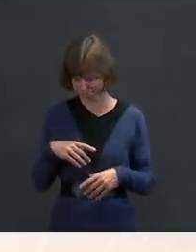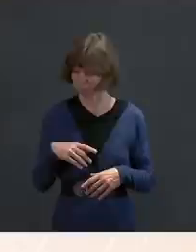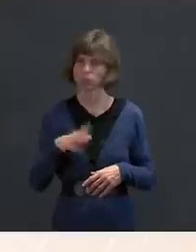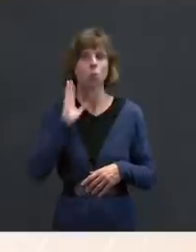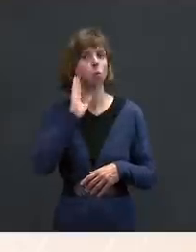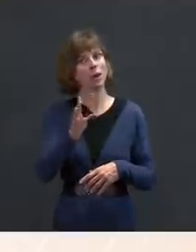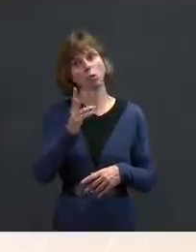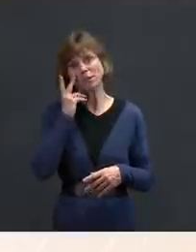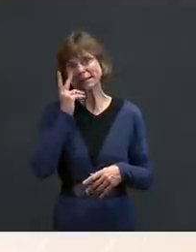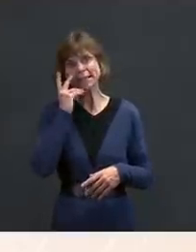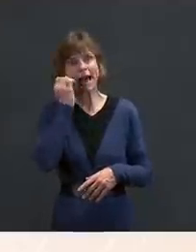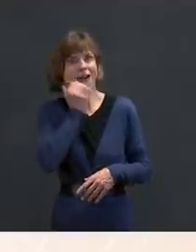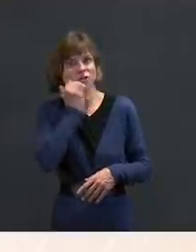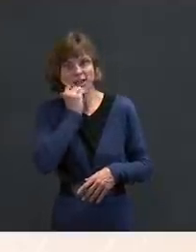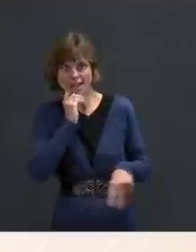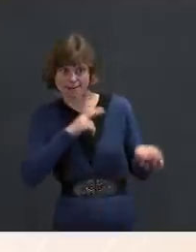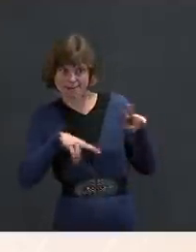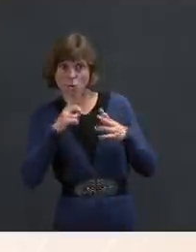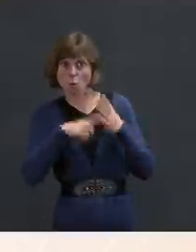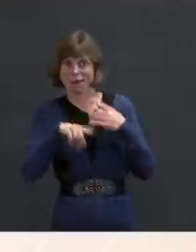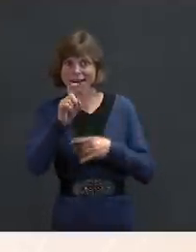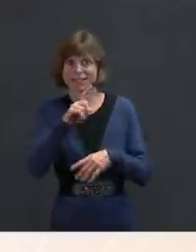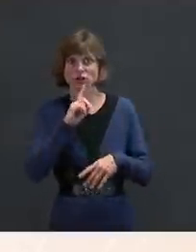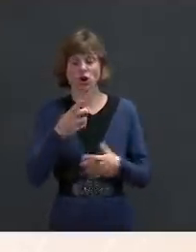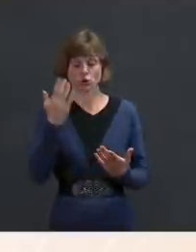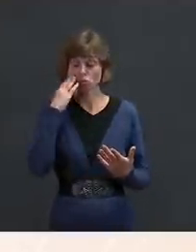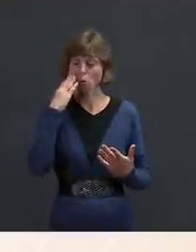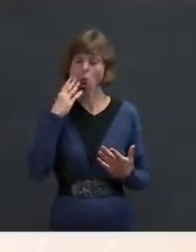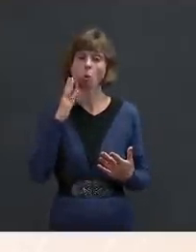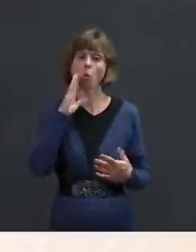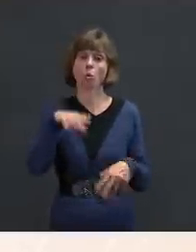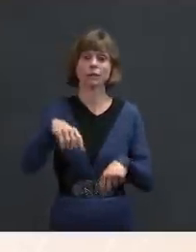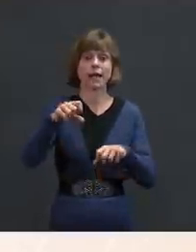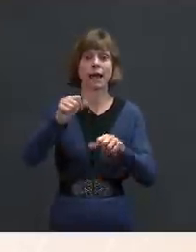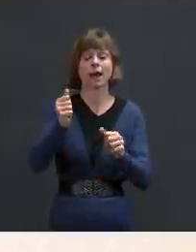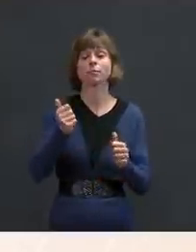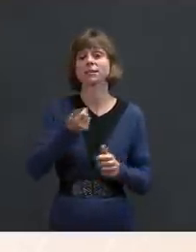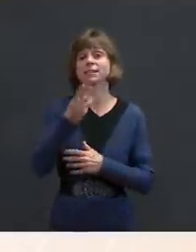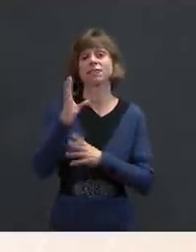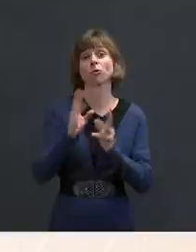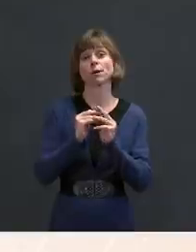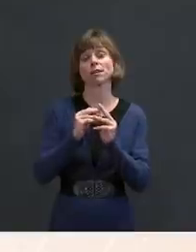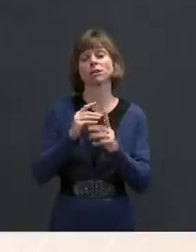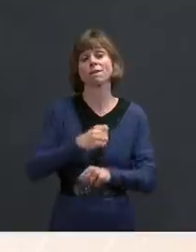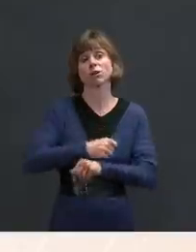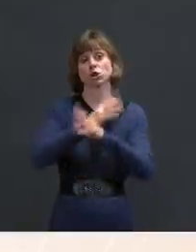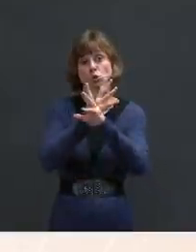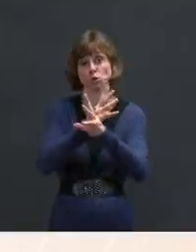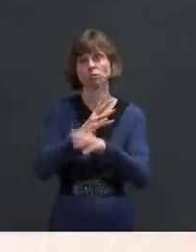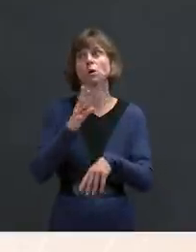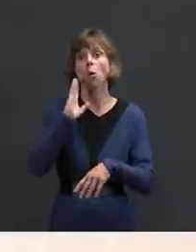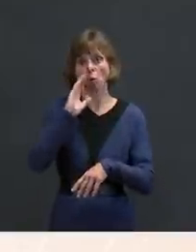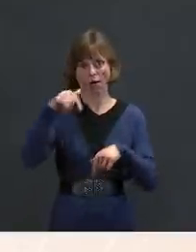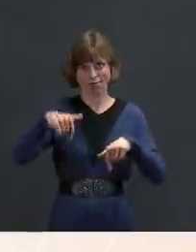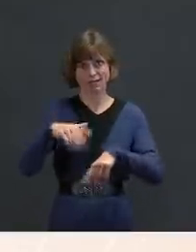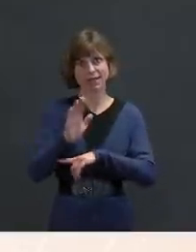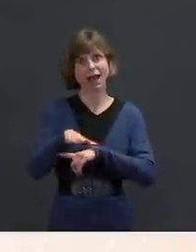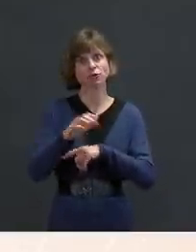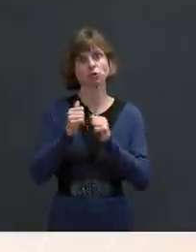So, as you know, he'll be meeting with -- or via Zoom, a number of Democrats -- Democratic senators this afternoon. We've reserved time in his schedule